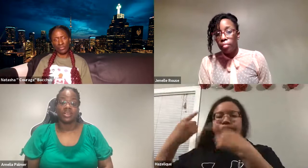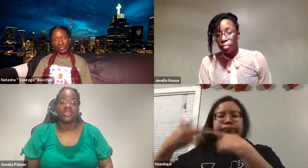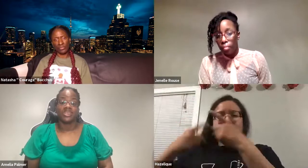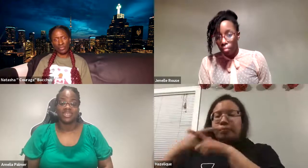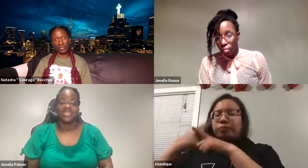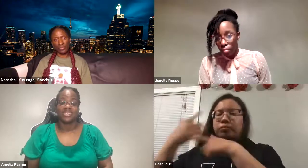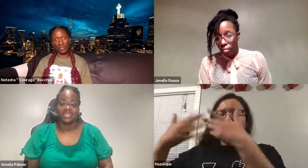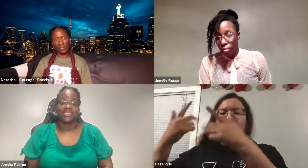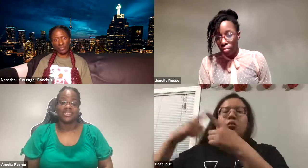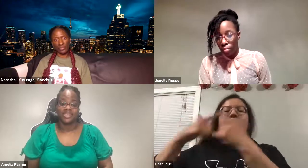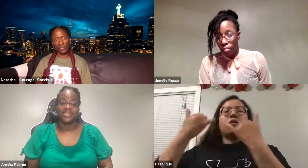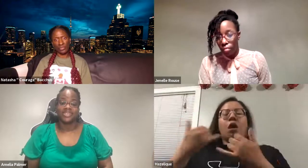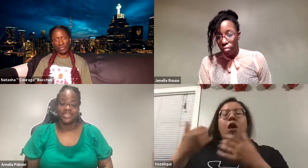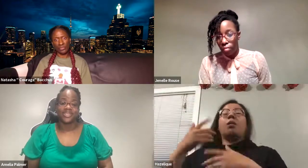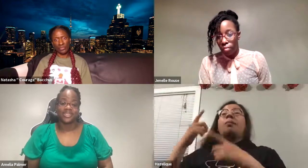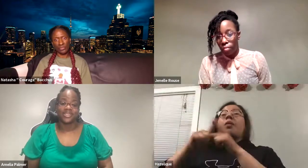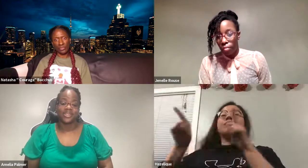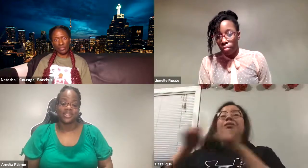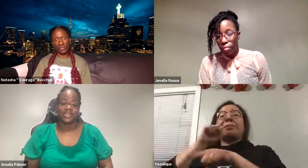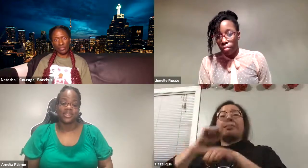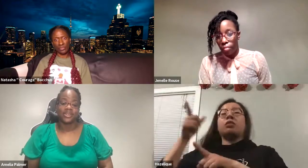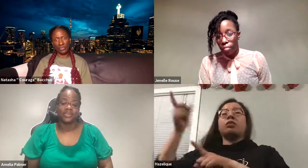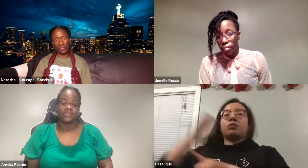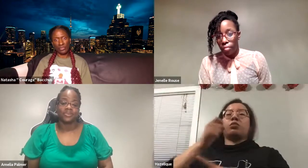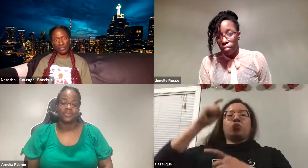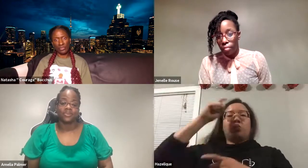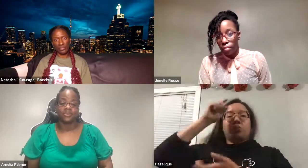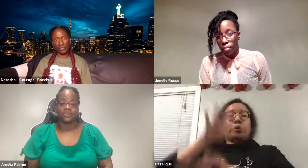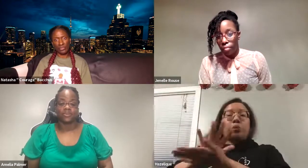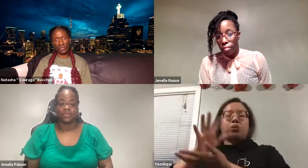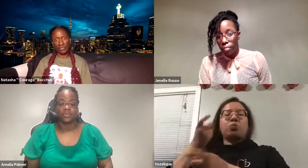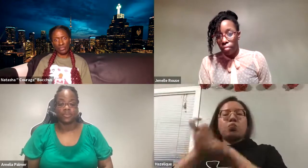you know when we think about history and the colonizers coming in and the treaties